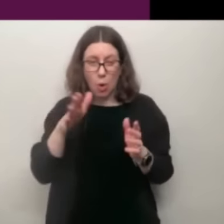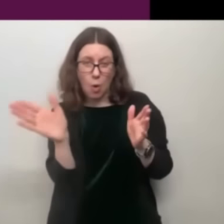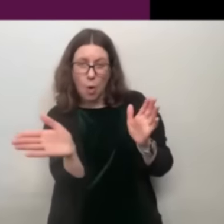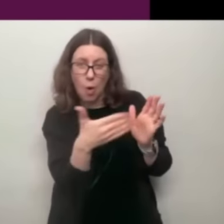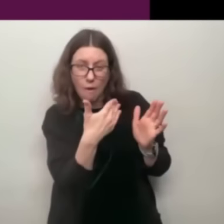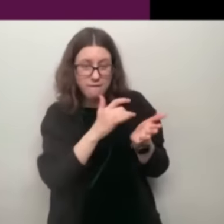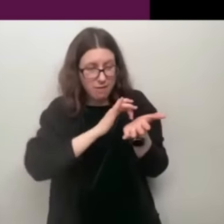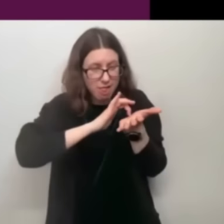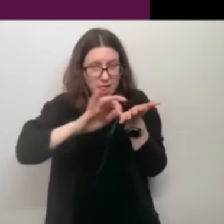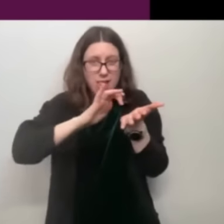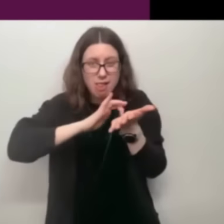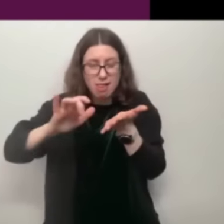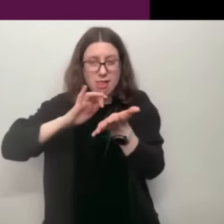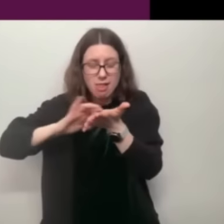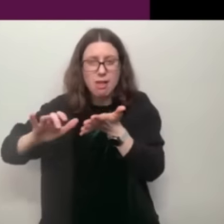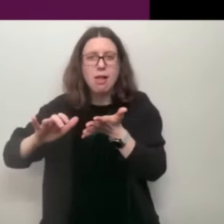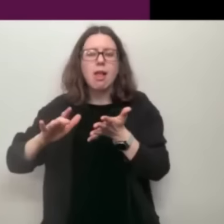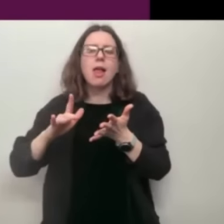by the Herman Reemtsma Foundation in Germany.